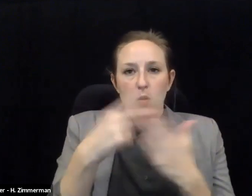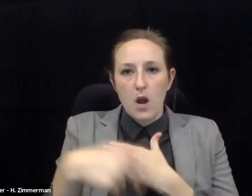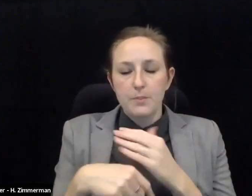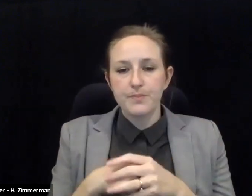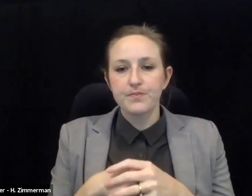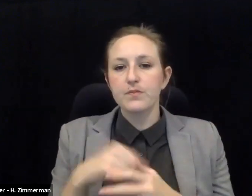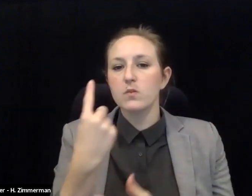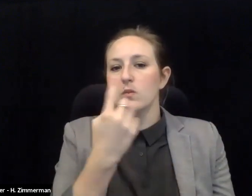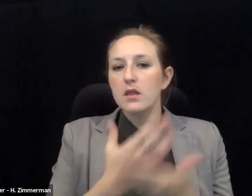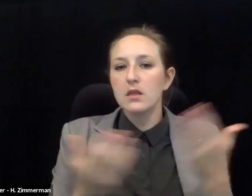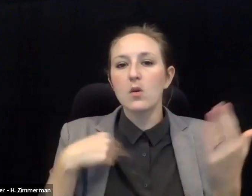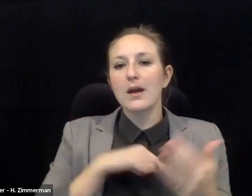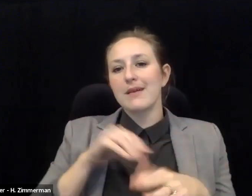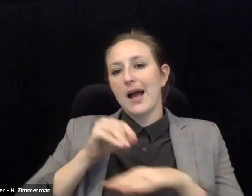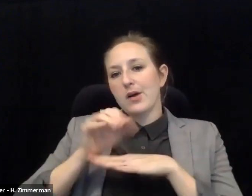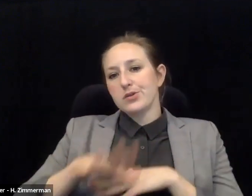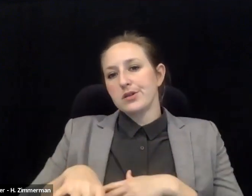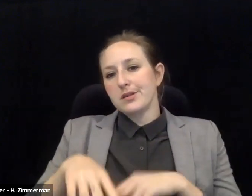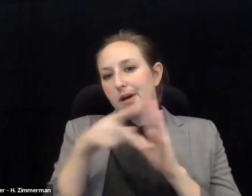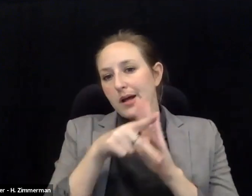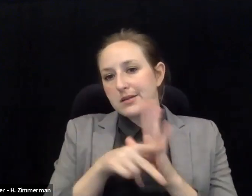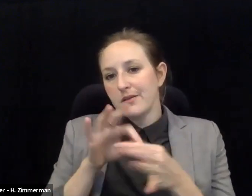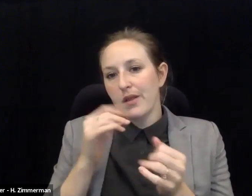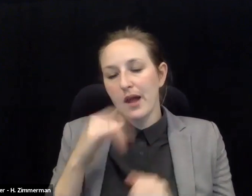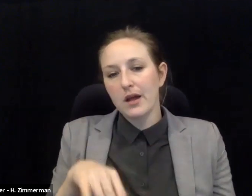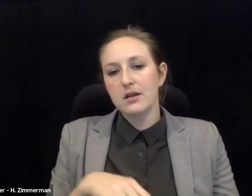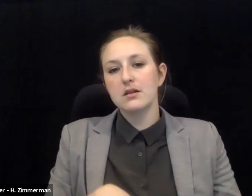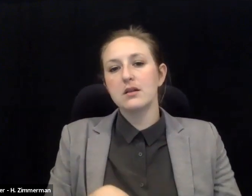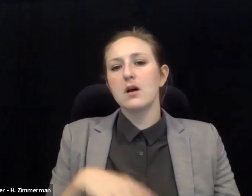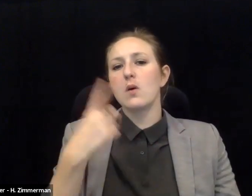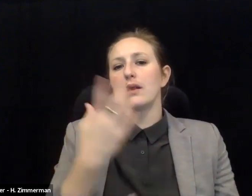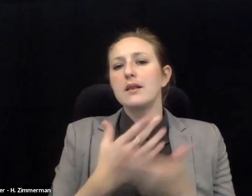a policy that it once students accepted into the program. They have seven days